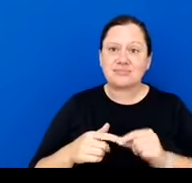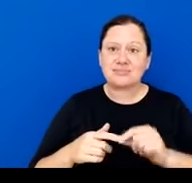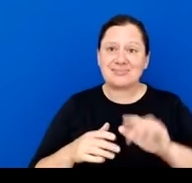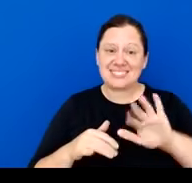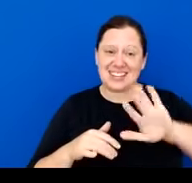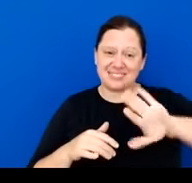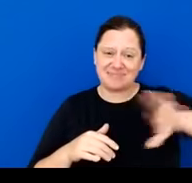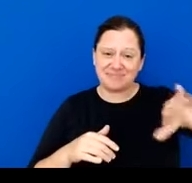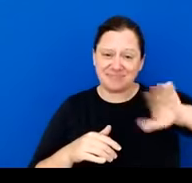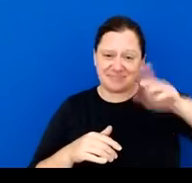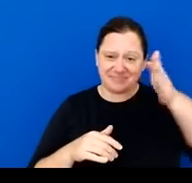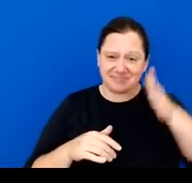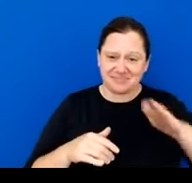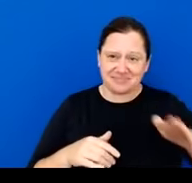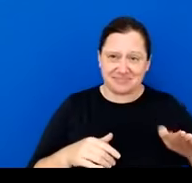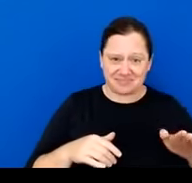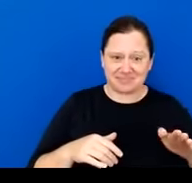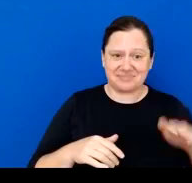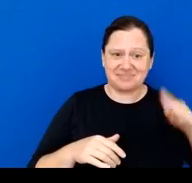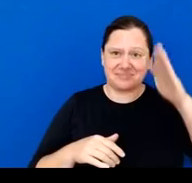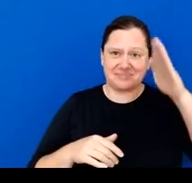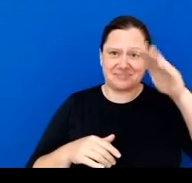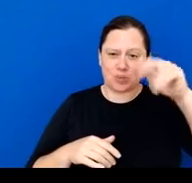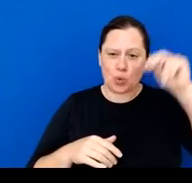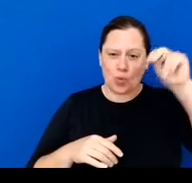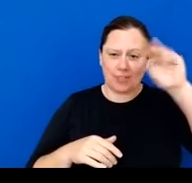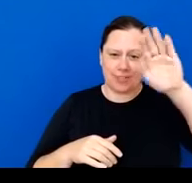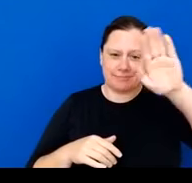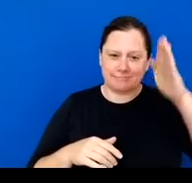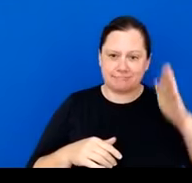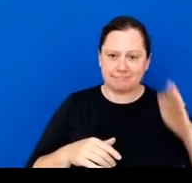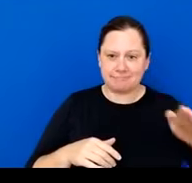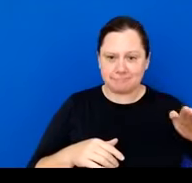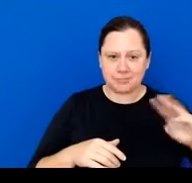into the uh southwest a lot of efforts going in